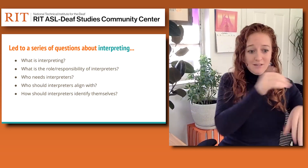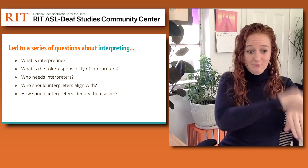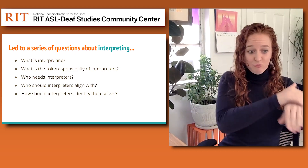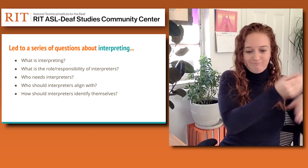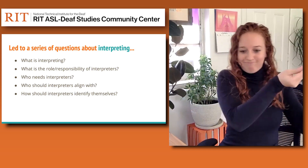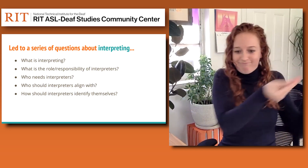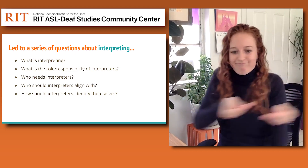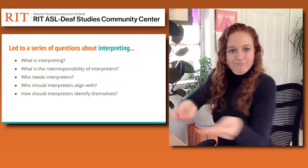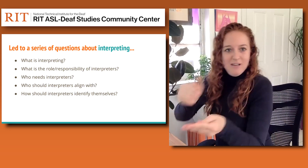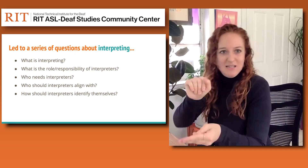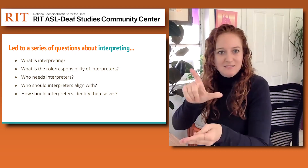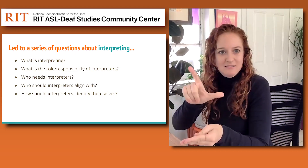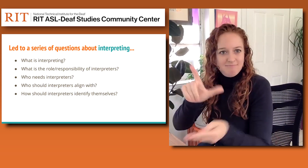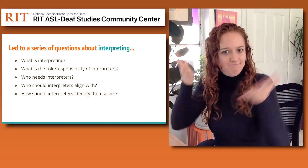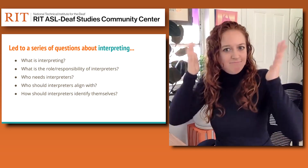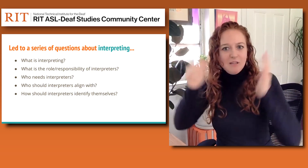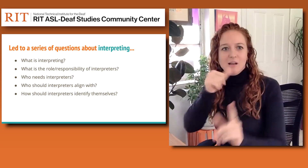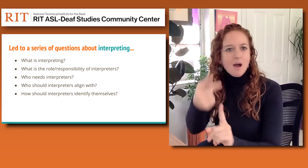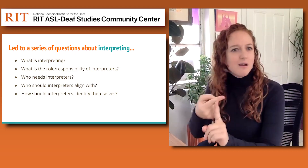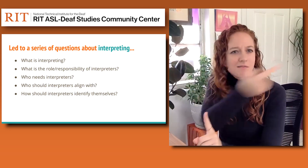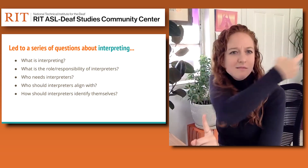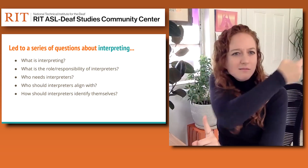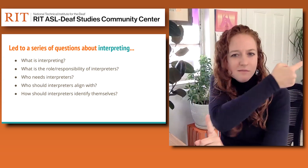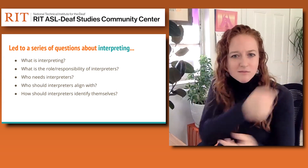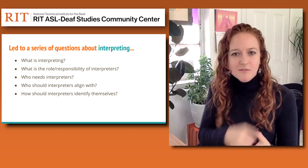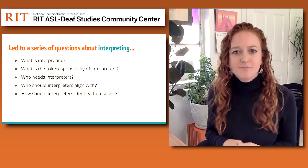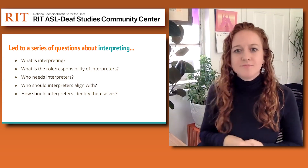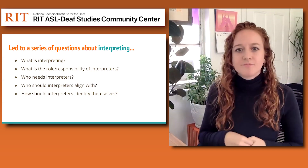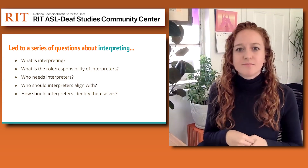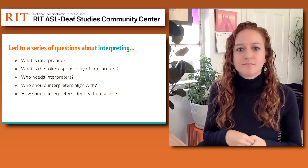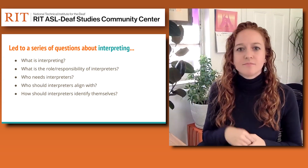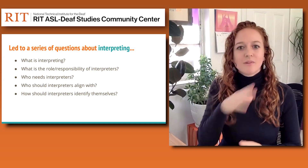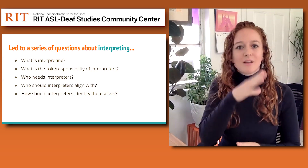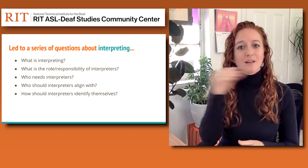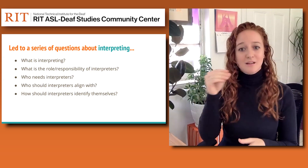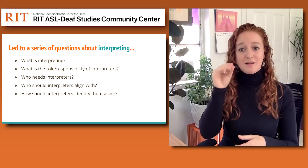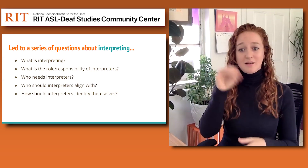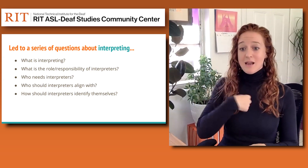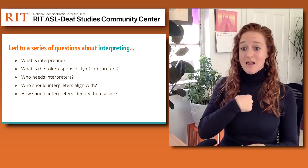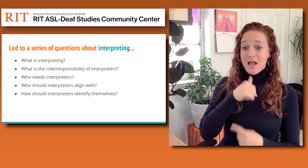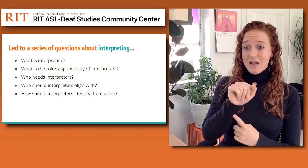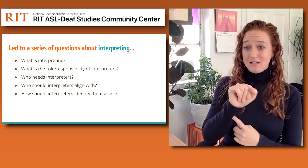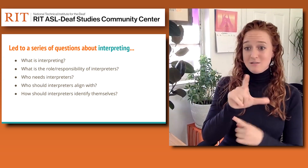If you're an ASL interpreter, that means you're an interpreter for deaf people, not for hearing people.